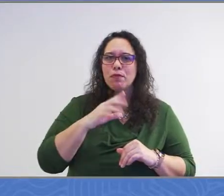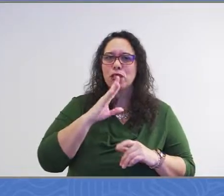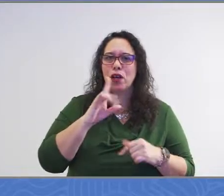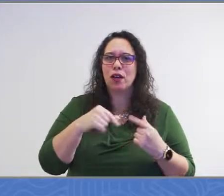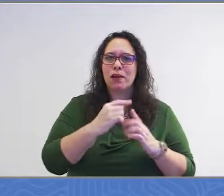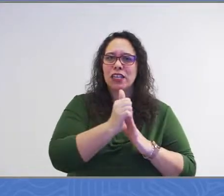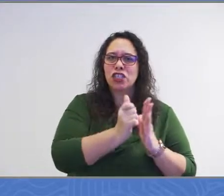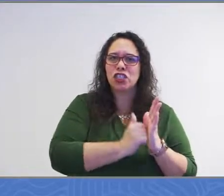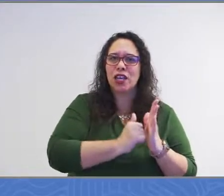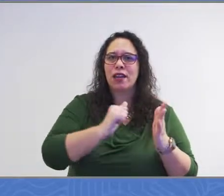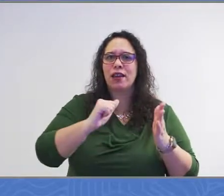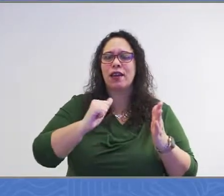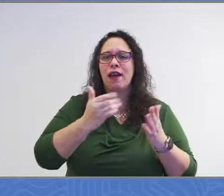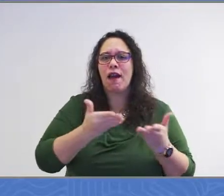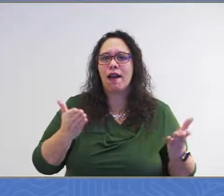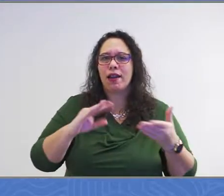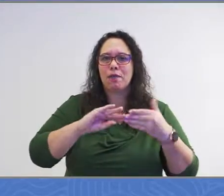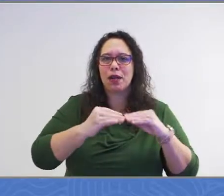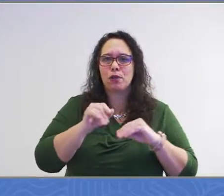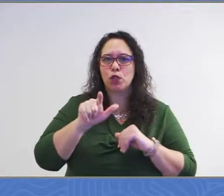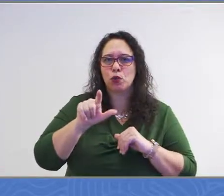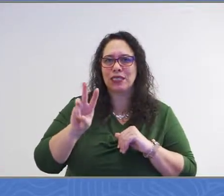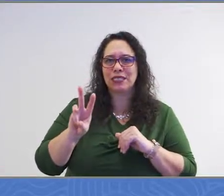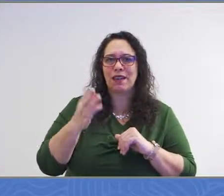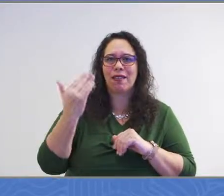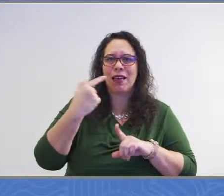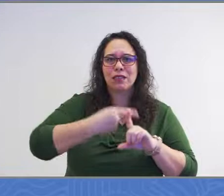number 26. Last month, I attended my child's...